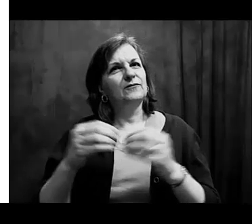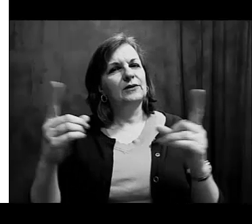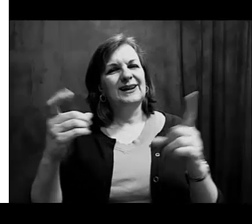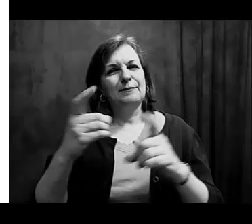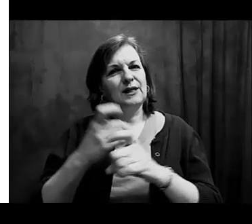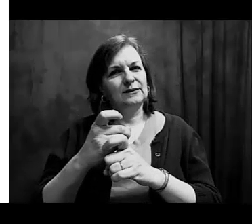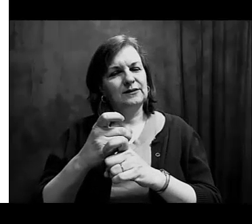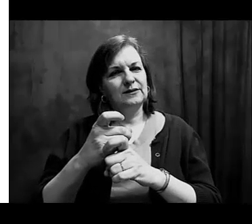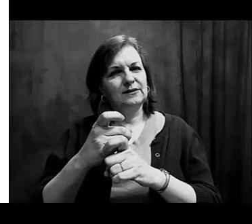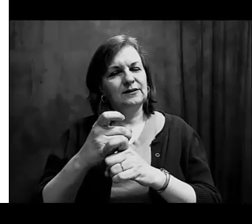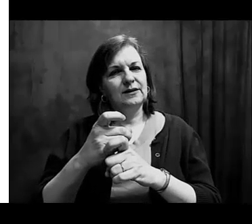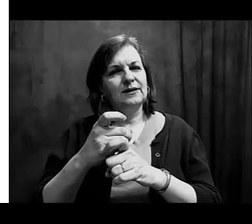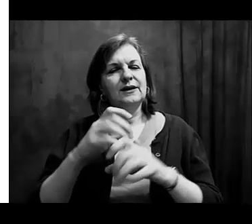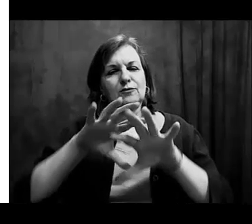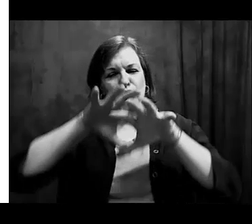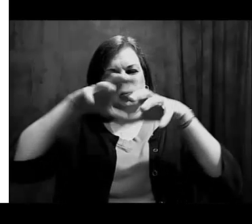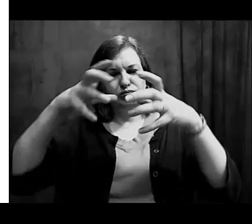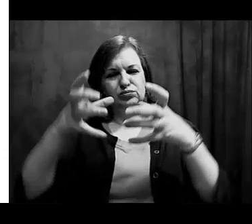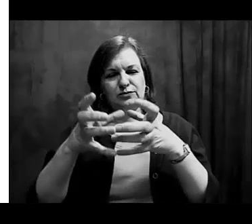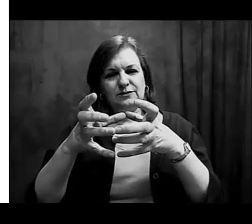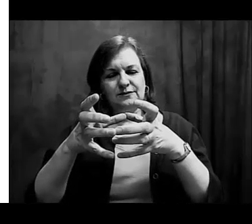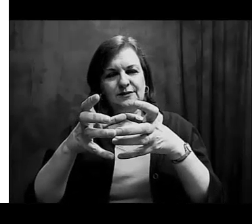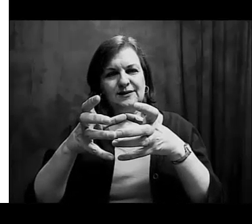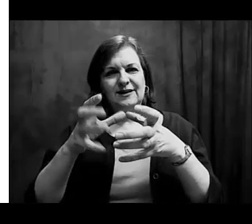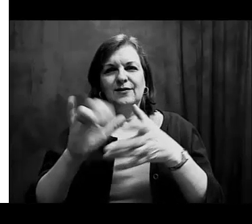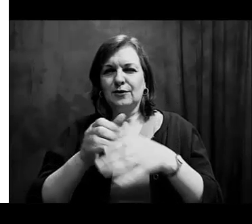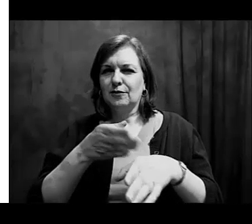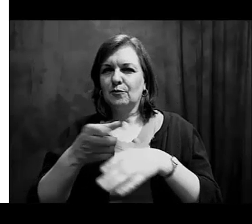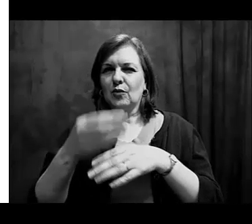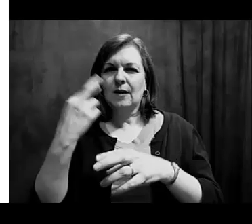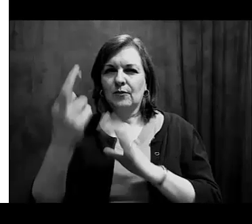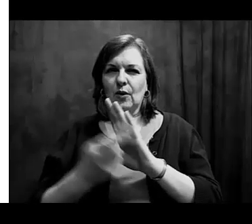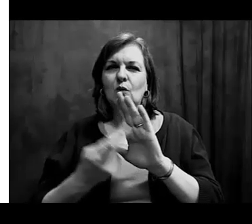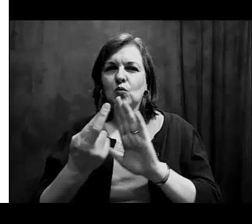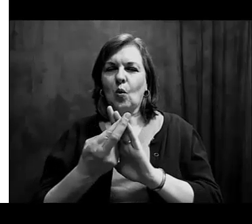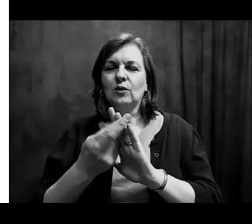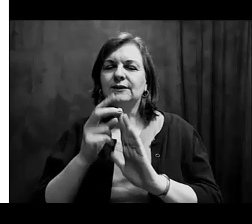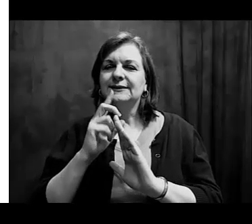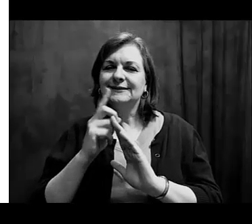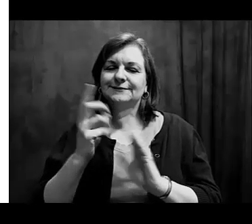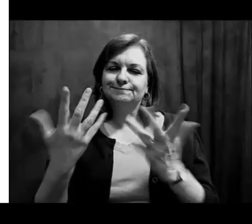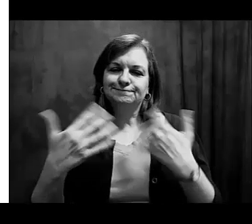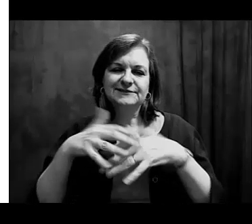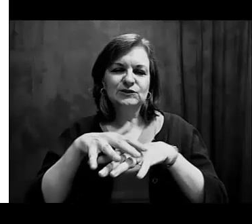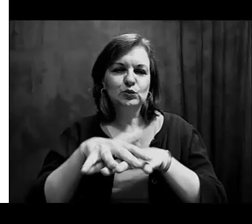being its primary role so integration of information